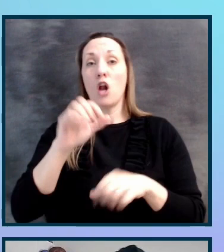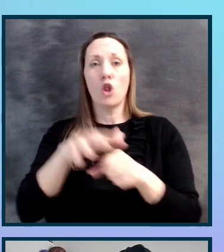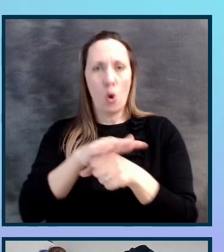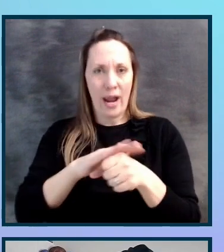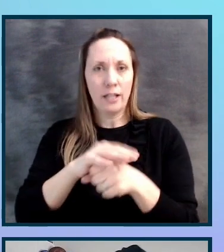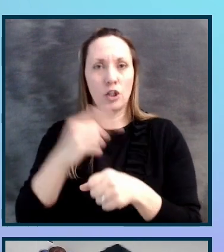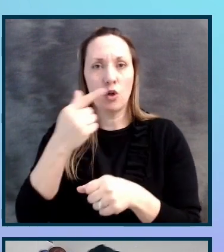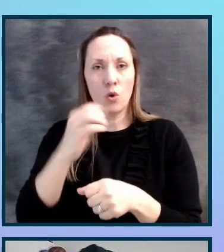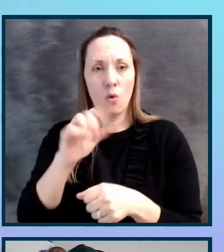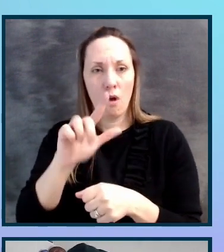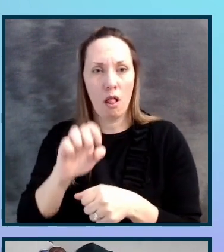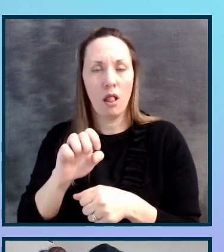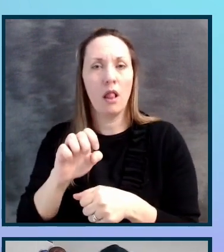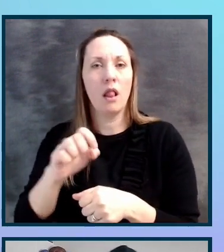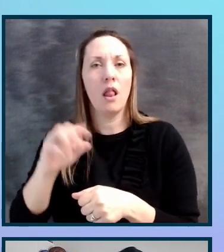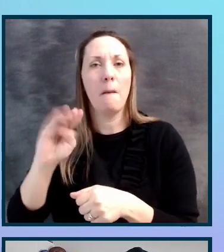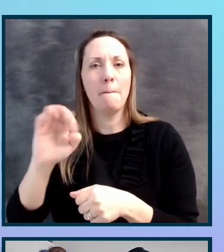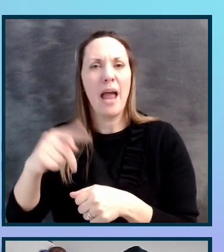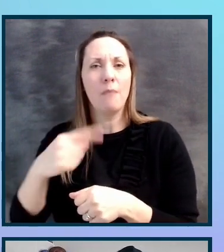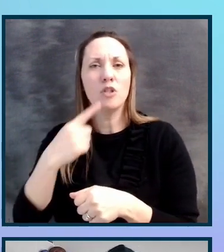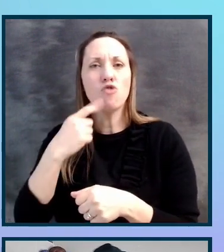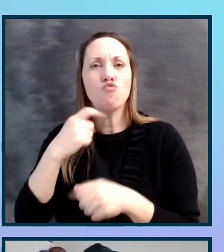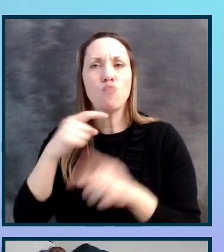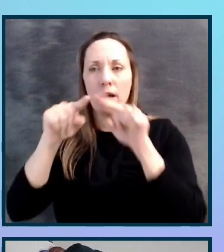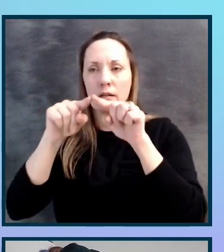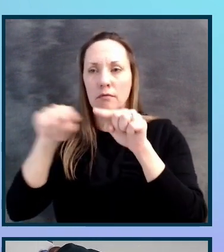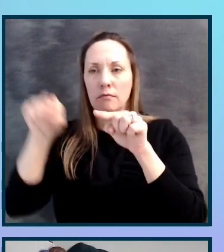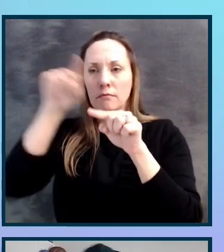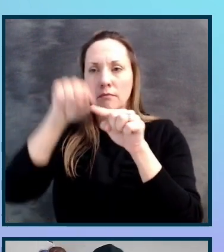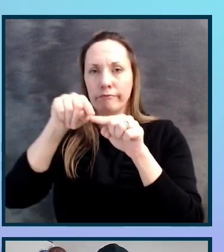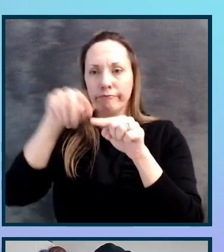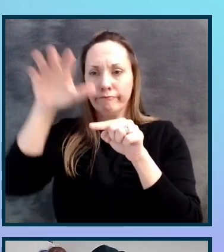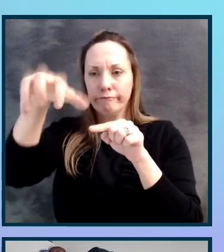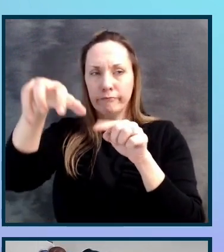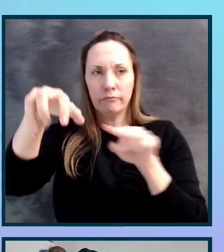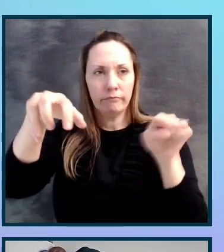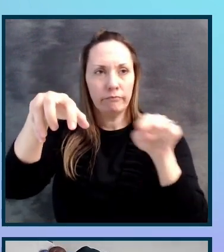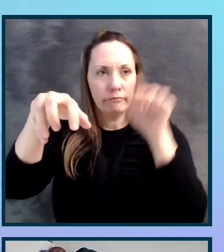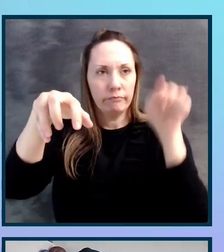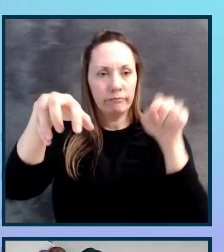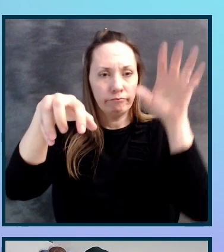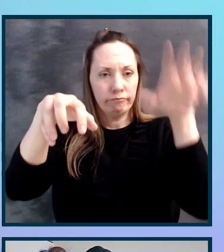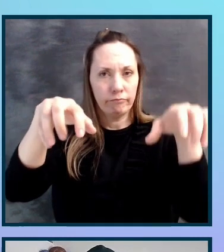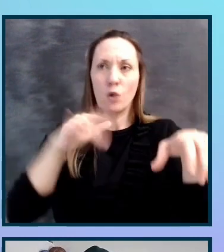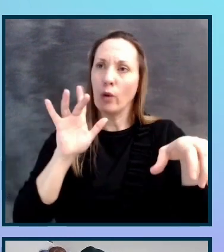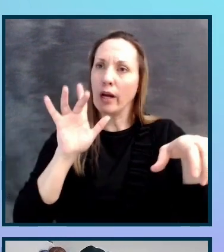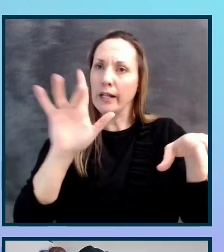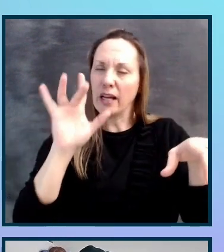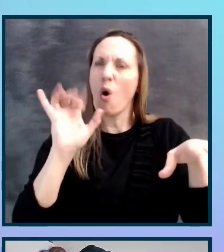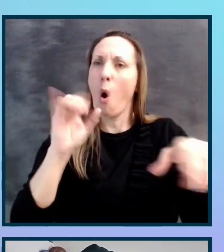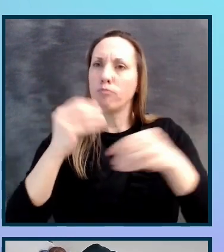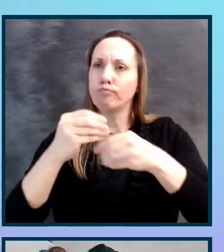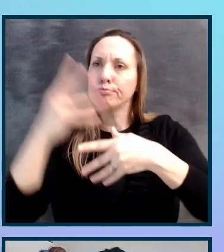that are little circles with A, B, C, D, E, and you could click them, get the information you needed, all that fun stuff.